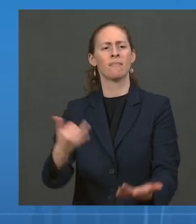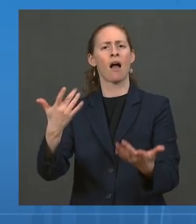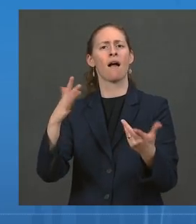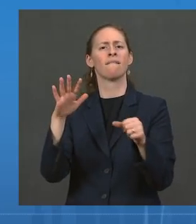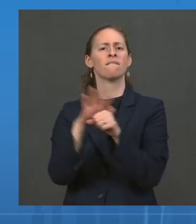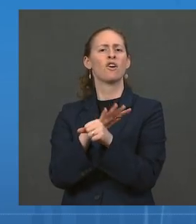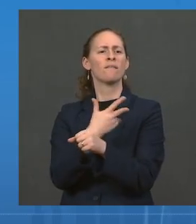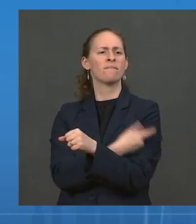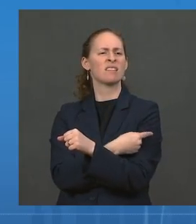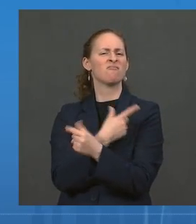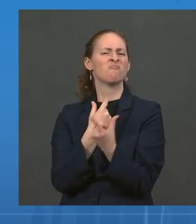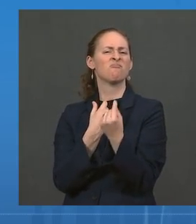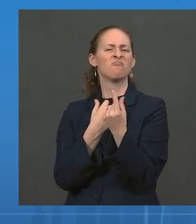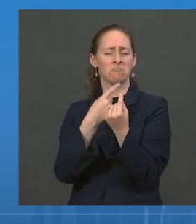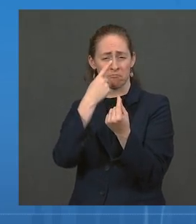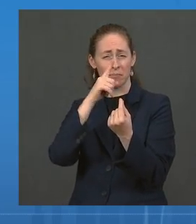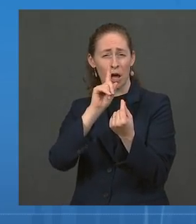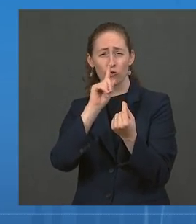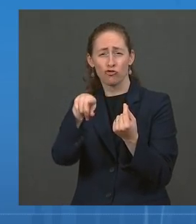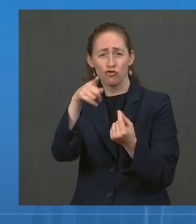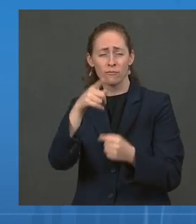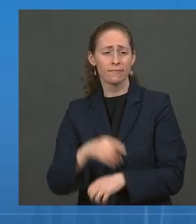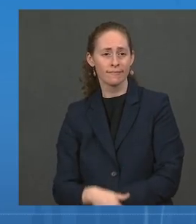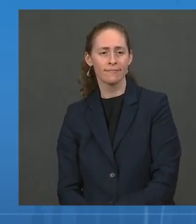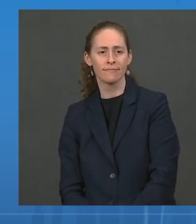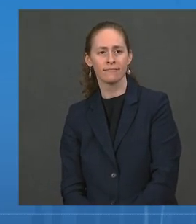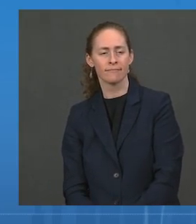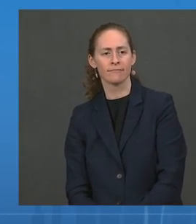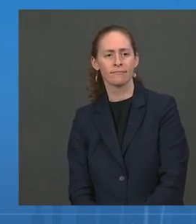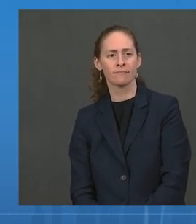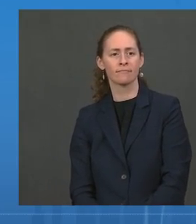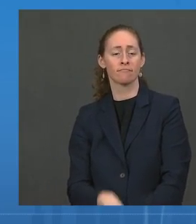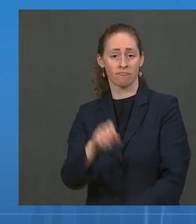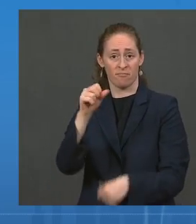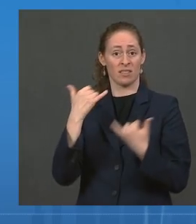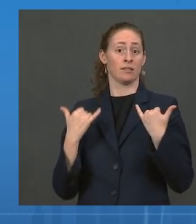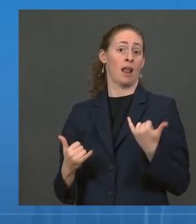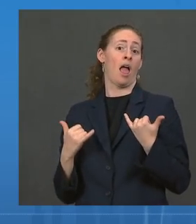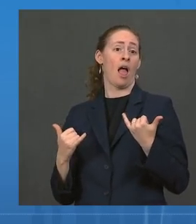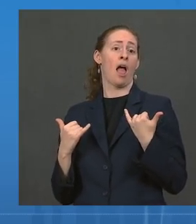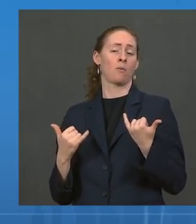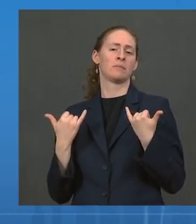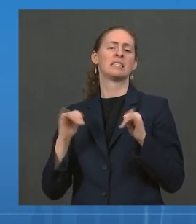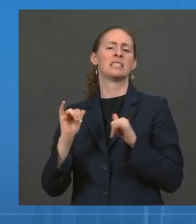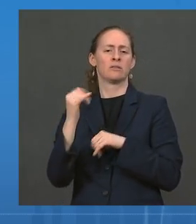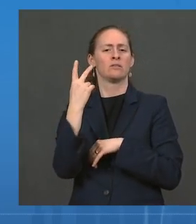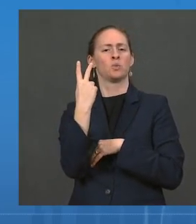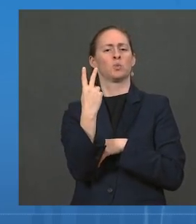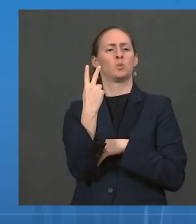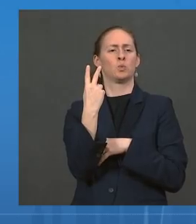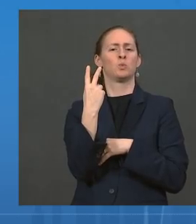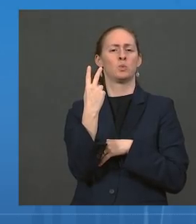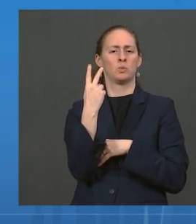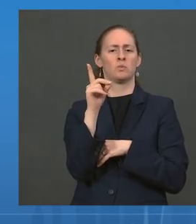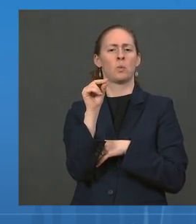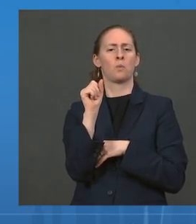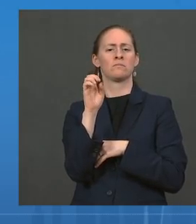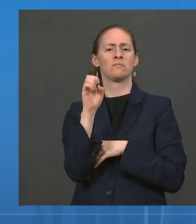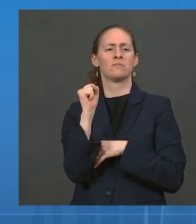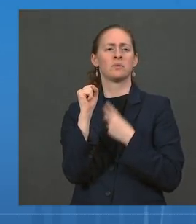So, the definition of "fully vaccinated" is: two doses of a Moderna or a Pfizer vaccine, as well as one dose of the J&J vaccine.